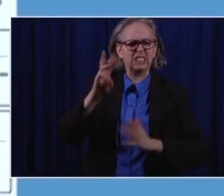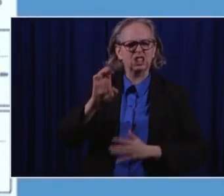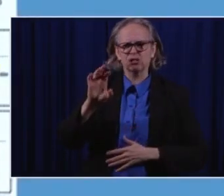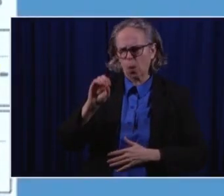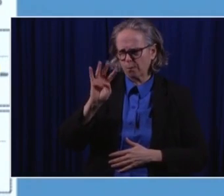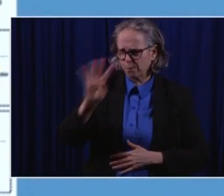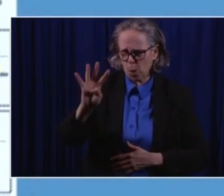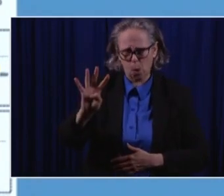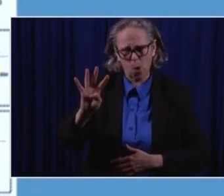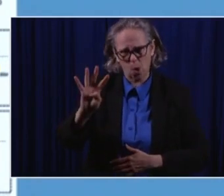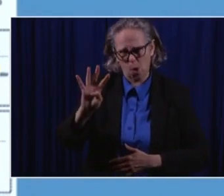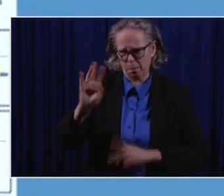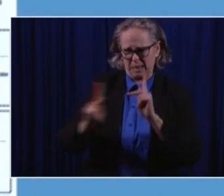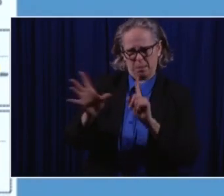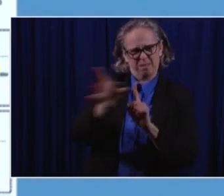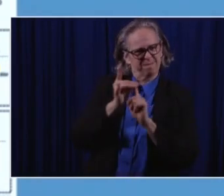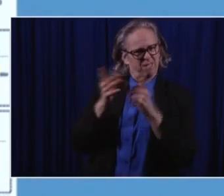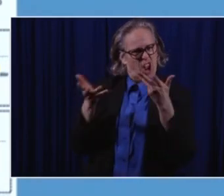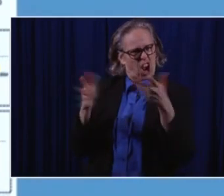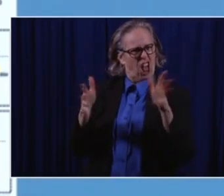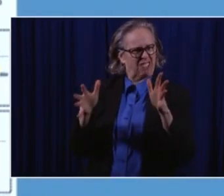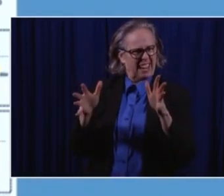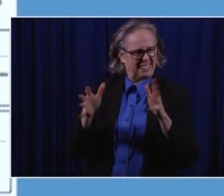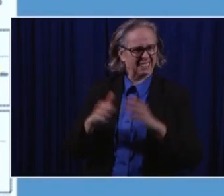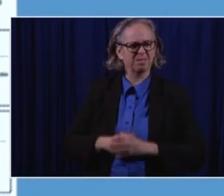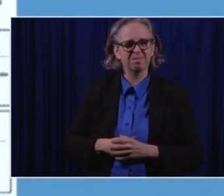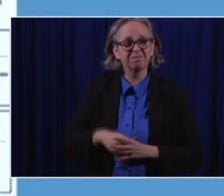makes a big big difference. Eric let's go to our data for